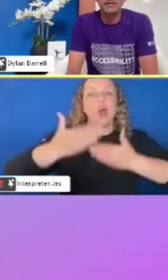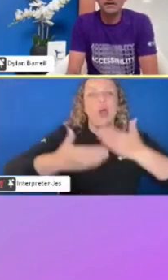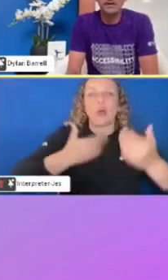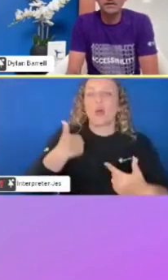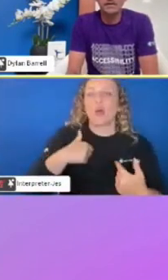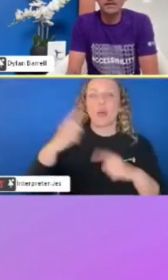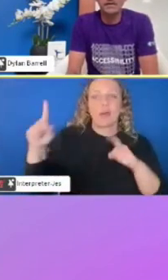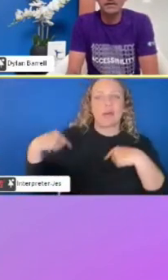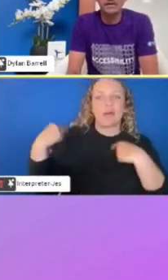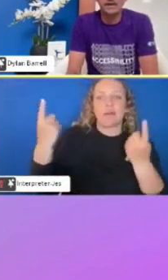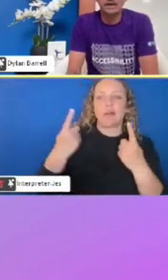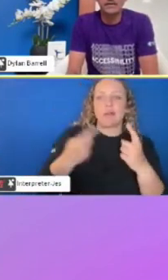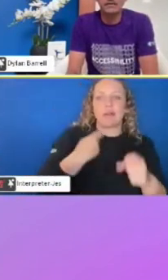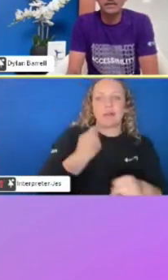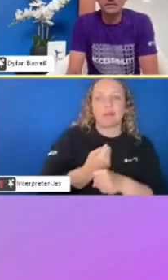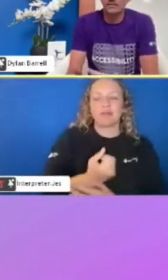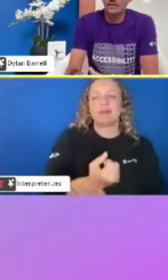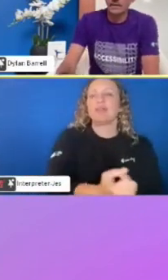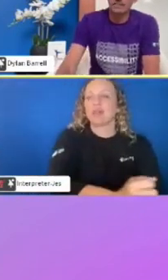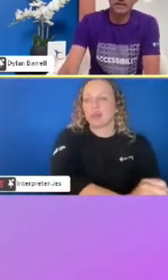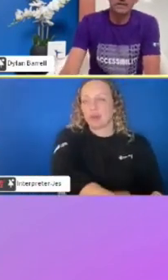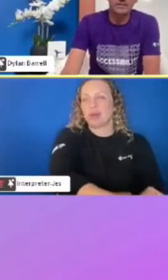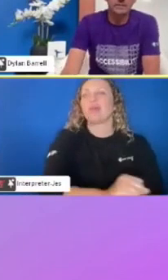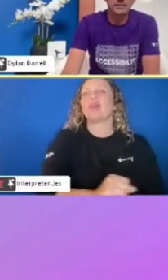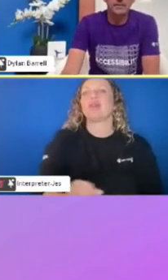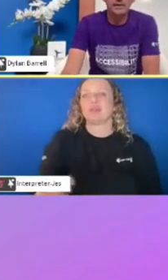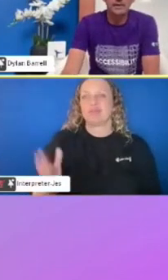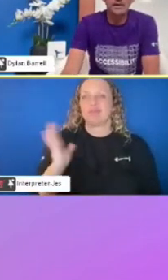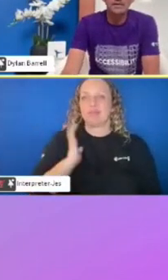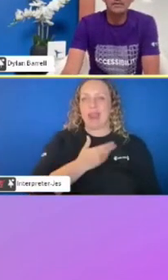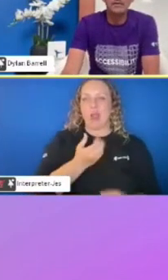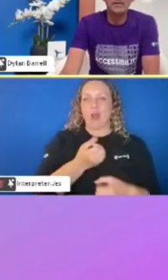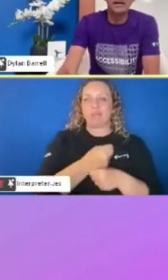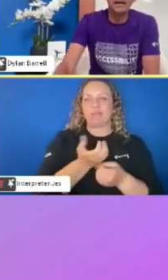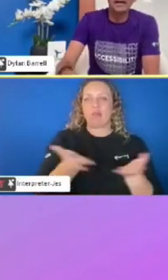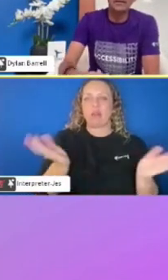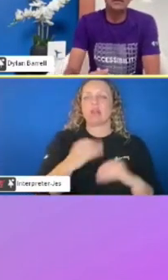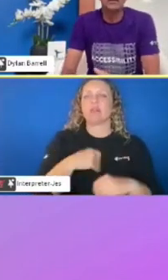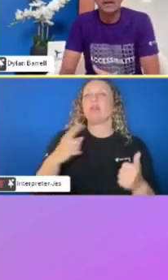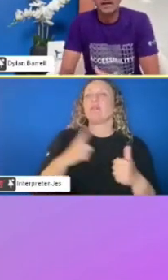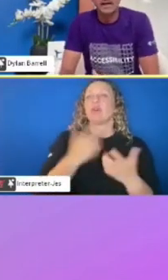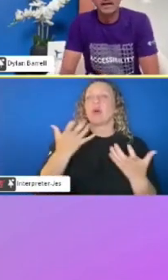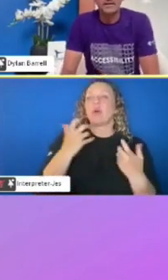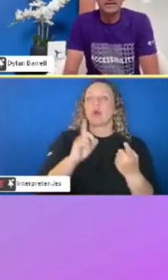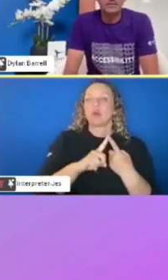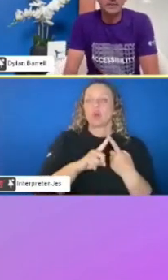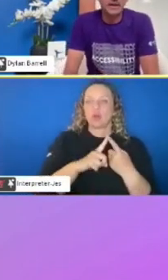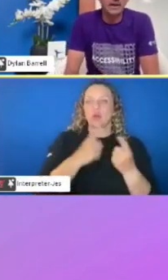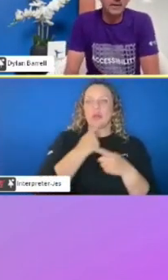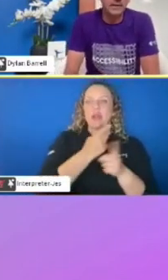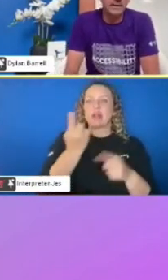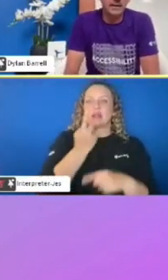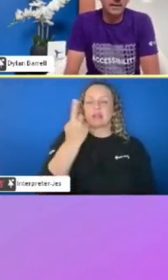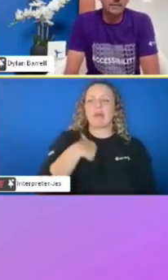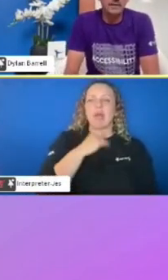over the last year in various different axe products. So firstly, I'd like to announce something that I'm really excited about.